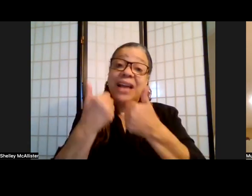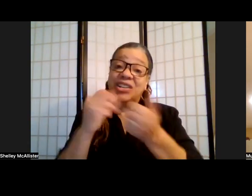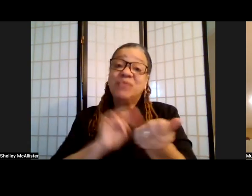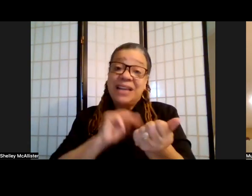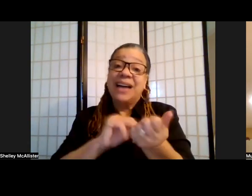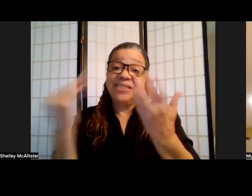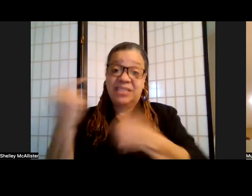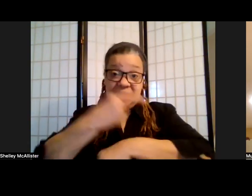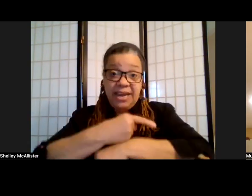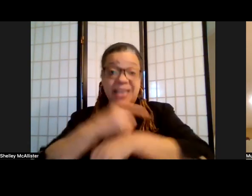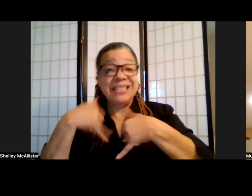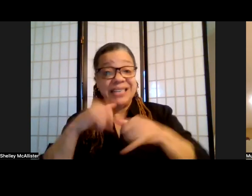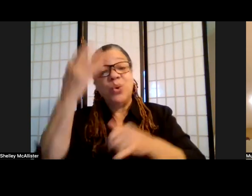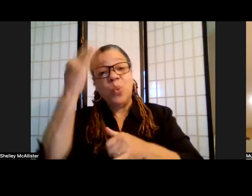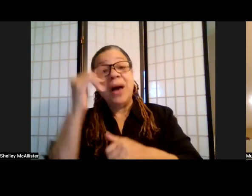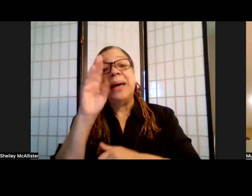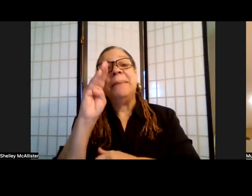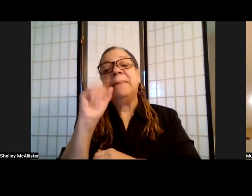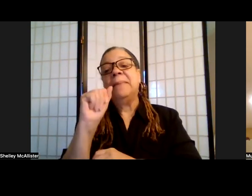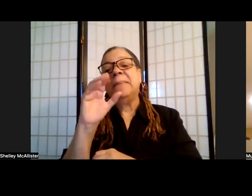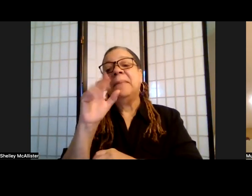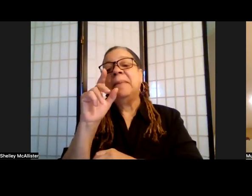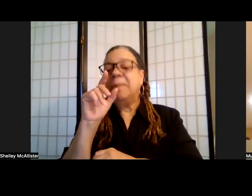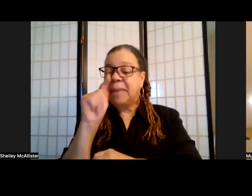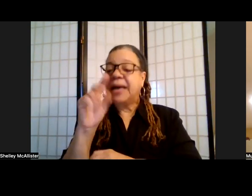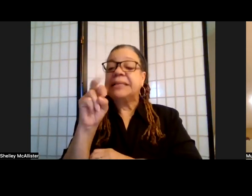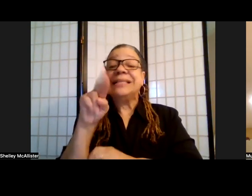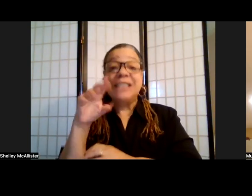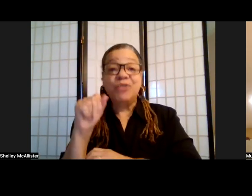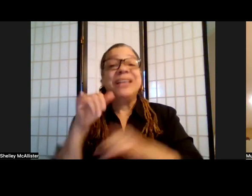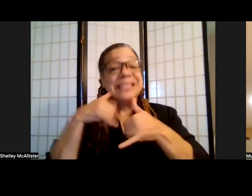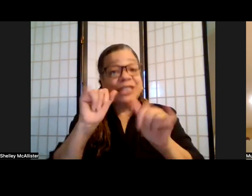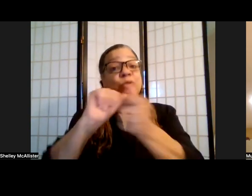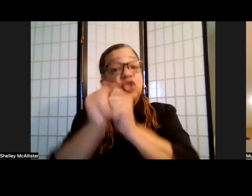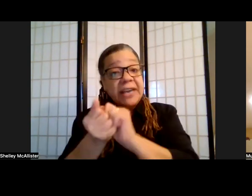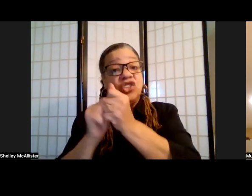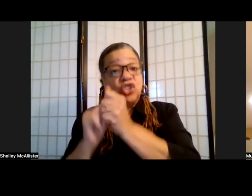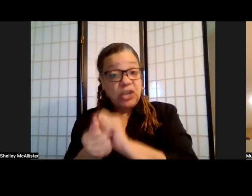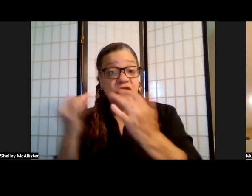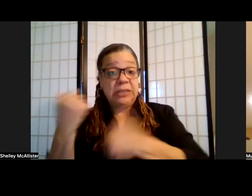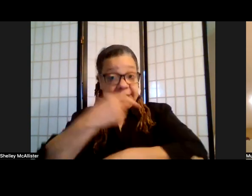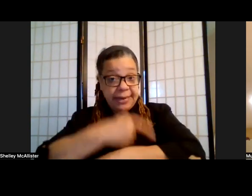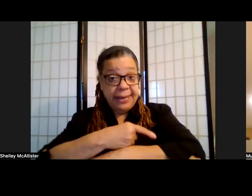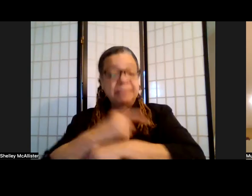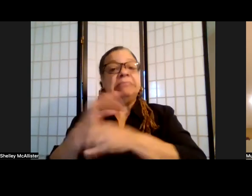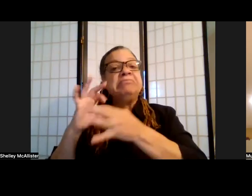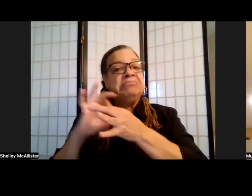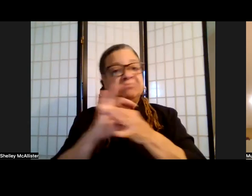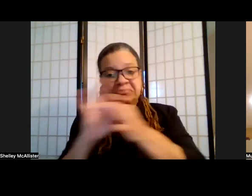as bacteria continue to evolve. Holmes had developed a special bond with the Philippines and its people during the time there in 1960s.